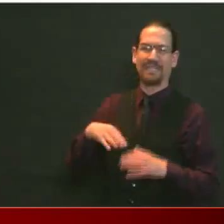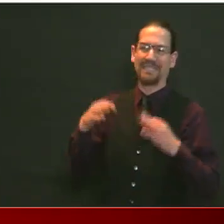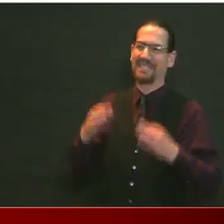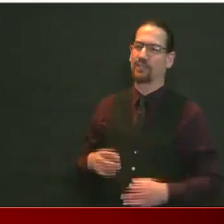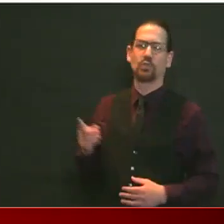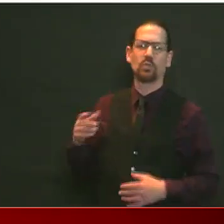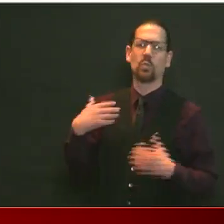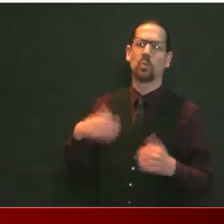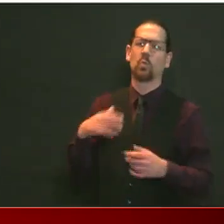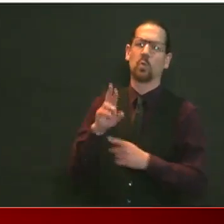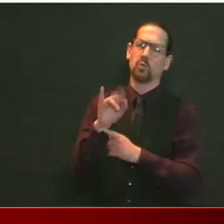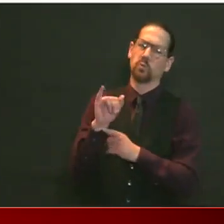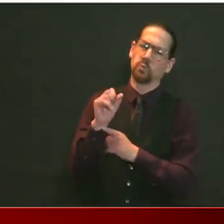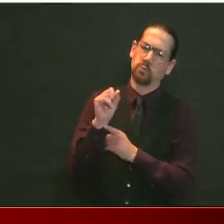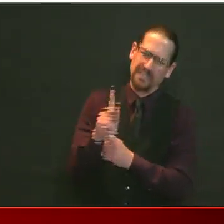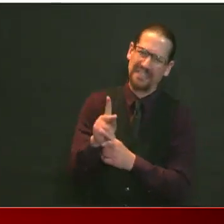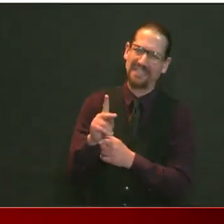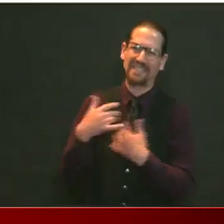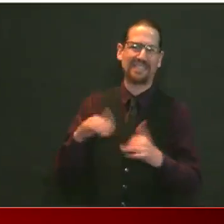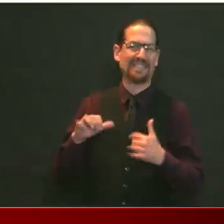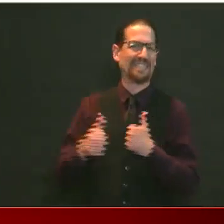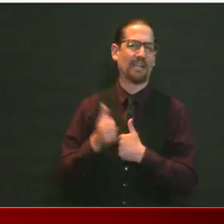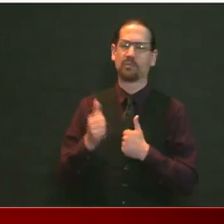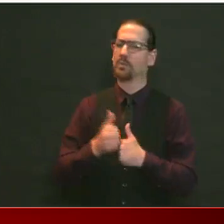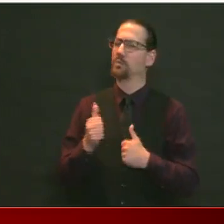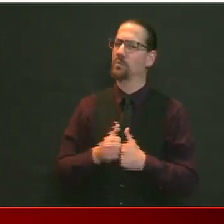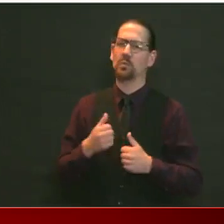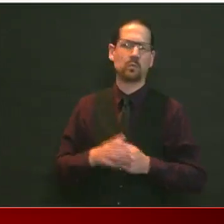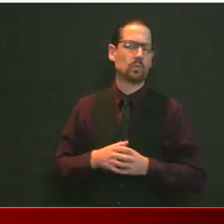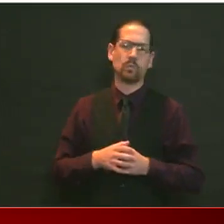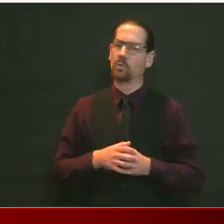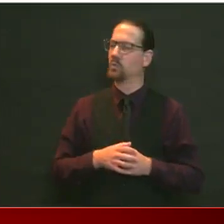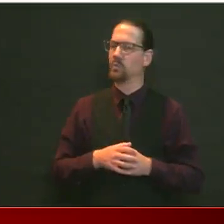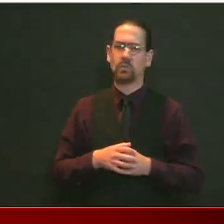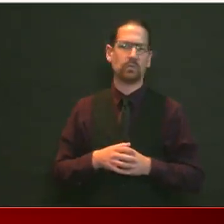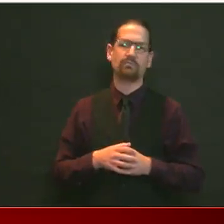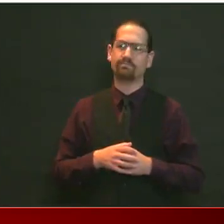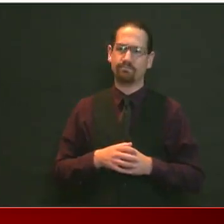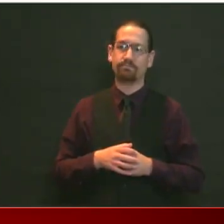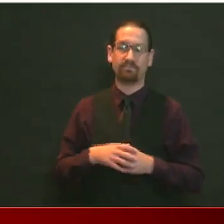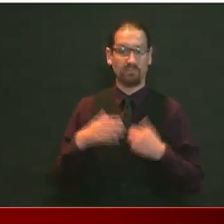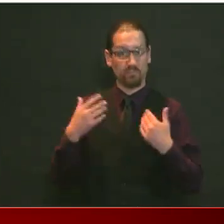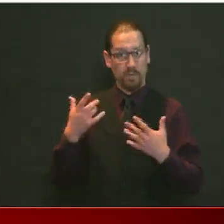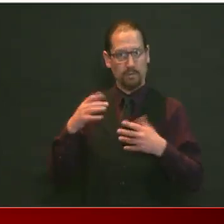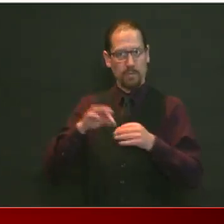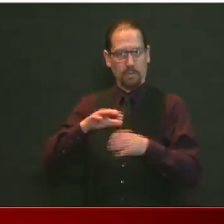HAS, I THINK, ACCURATELY CALLED IT AN IRRESPONSIBLE DECISION. HE SAID IT'S A VERY RISKY